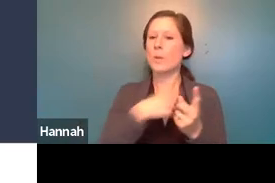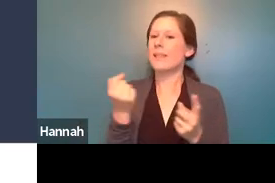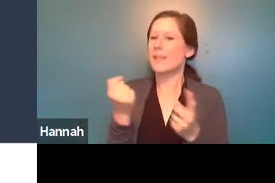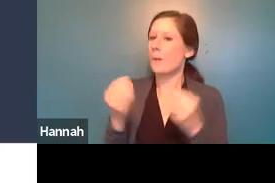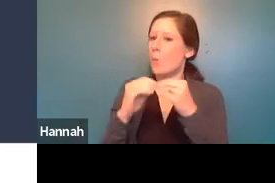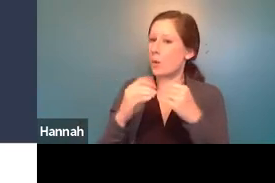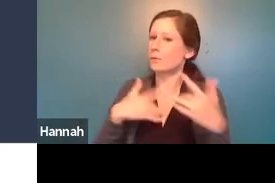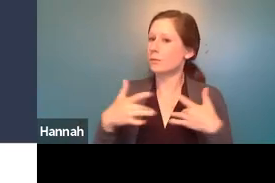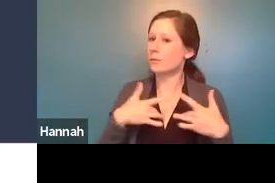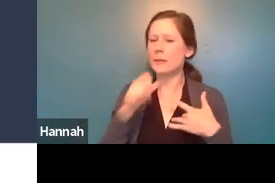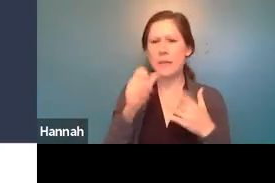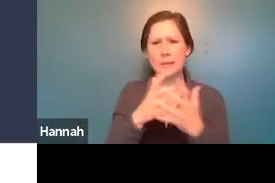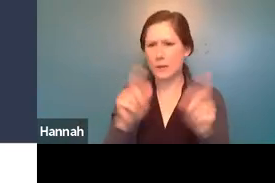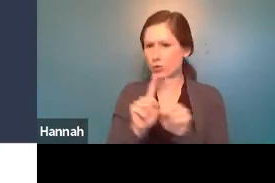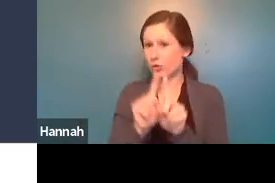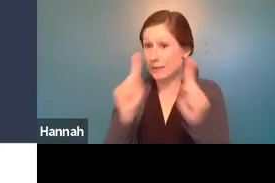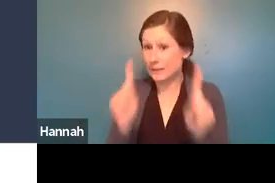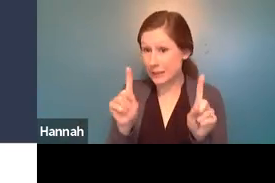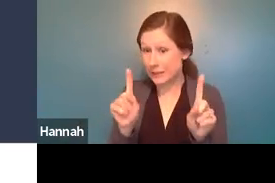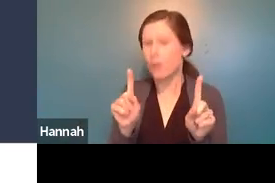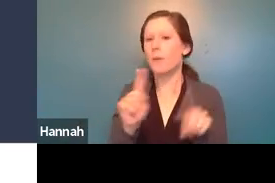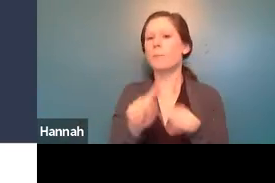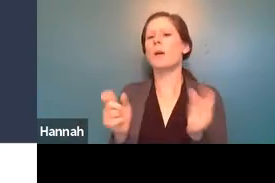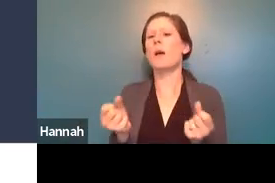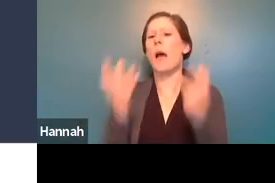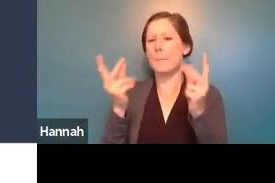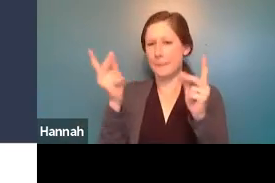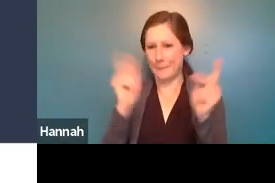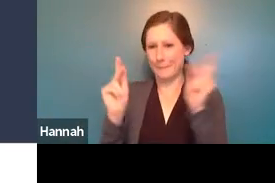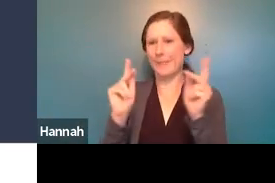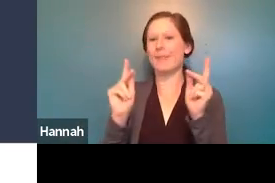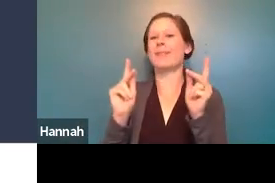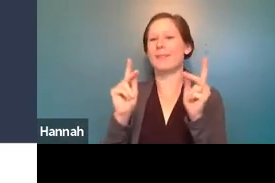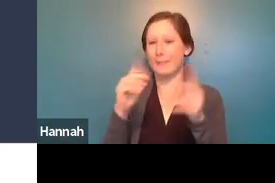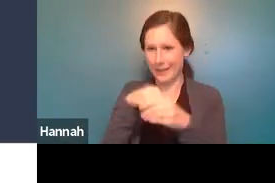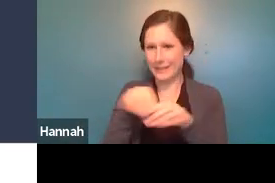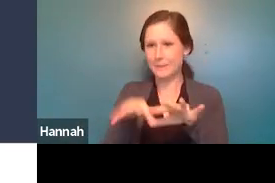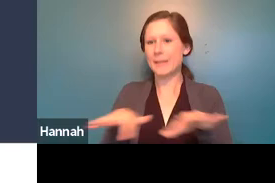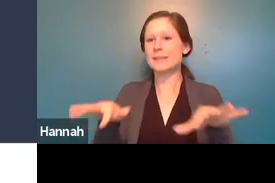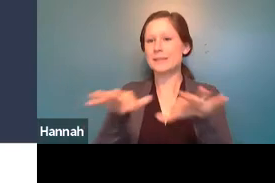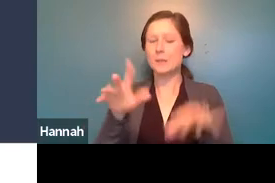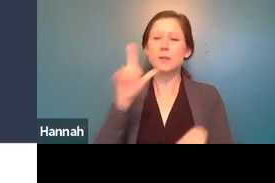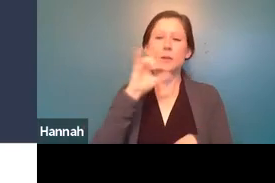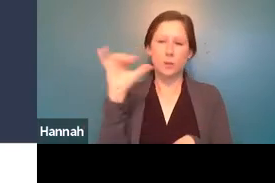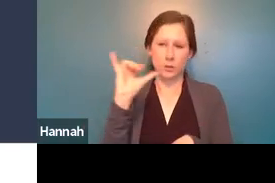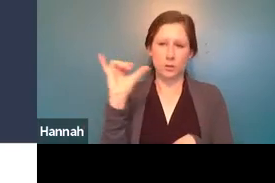distancing as much as the amount of people that can be in a space. It looks like there's going to be a lot of, you know,